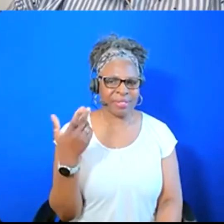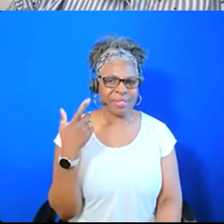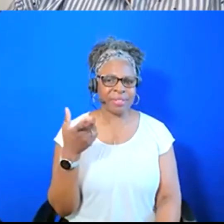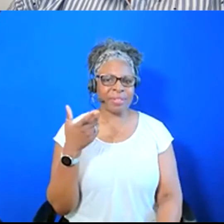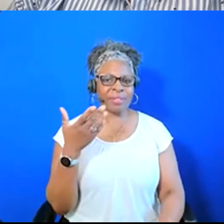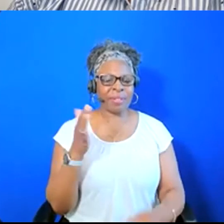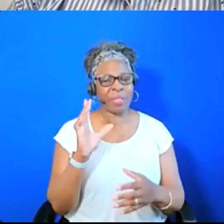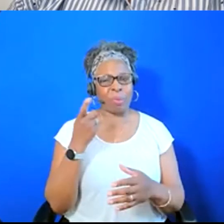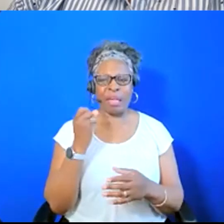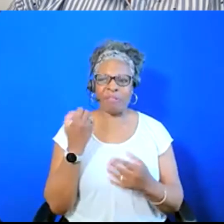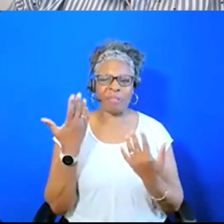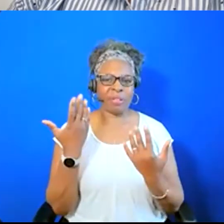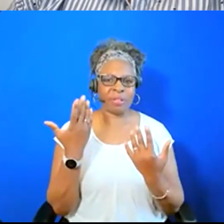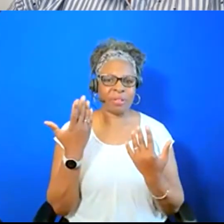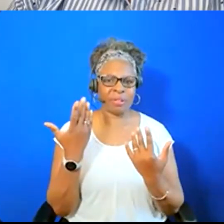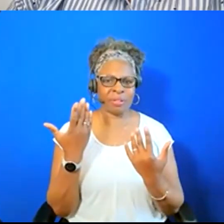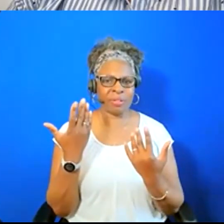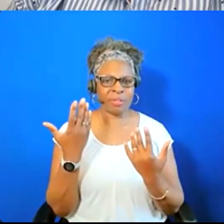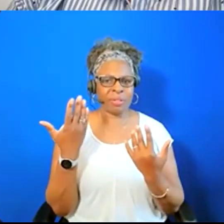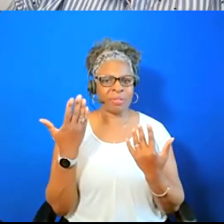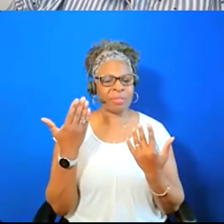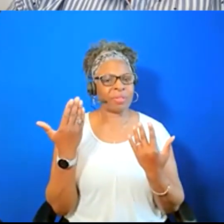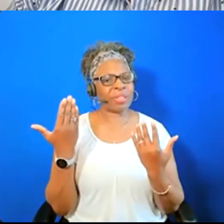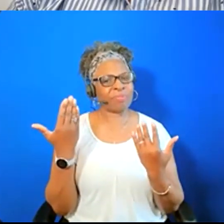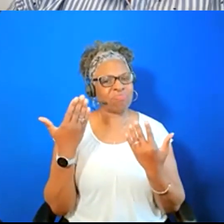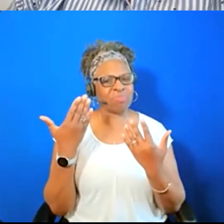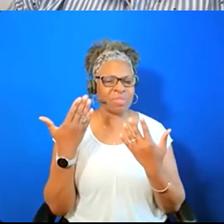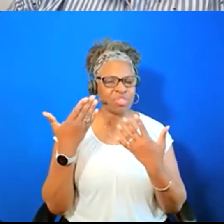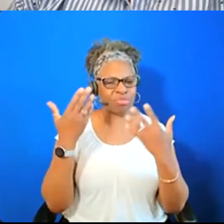matter and how it sustains the few at the top. So, I think, you know, I would, I would,